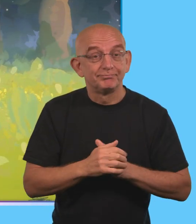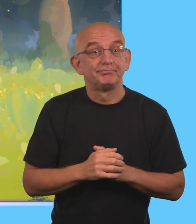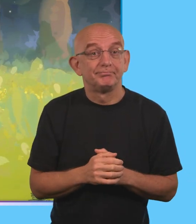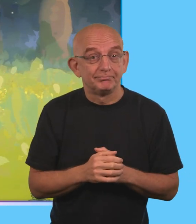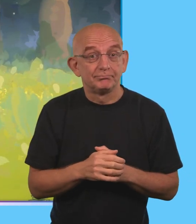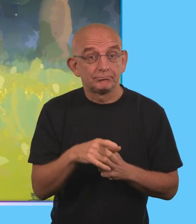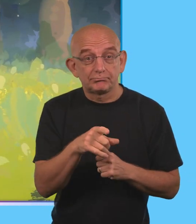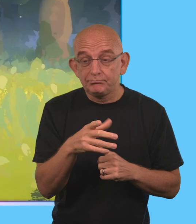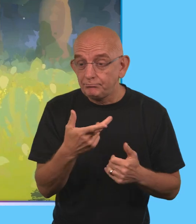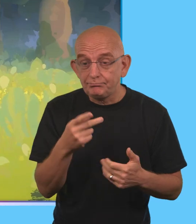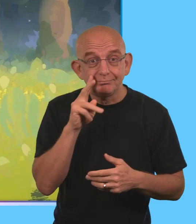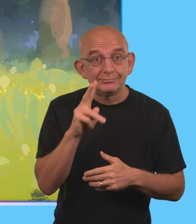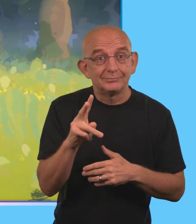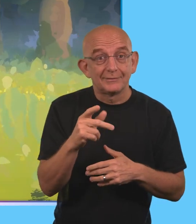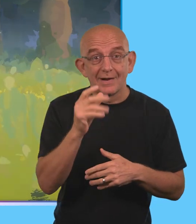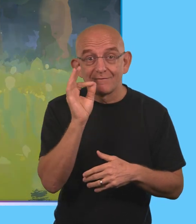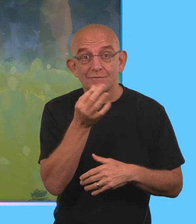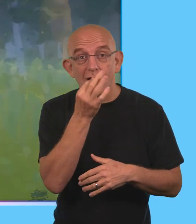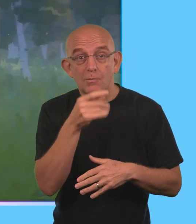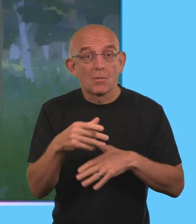Pick up and lay down flowers with space.